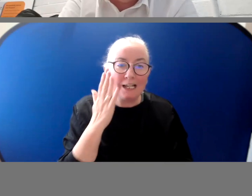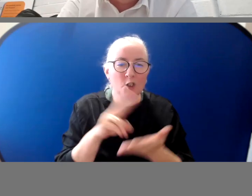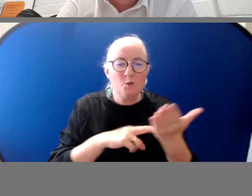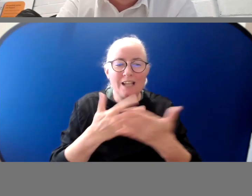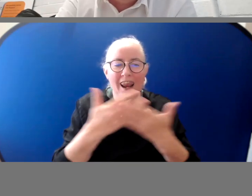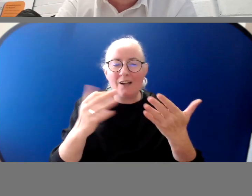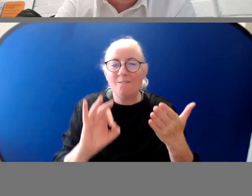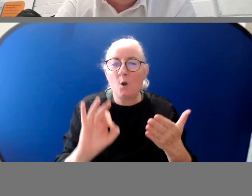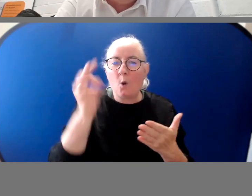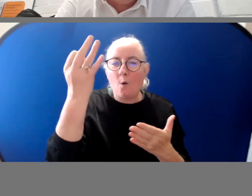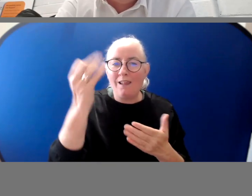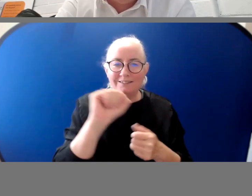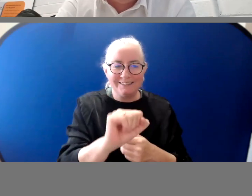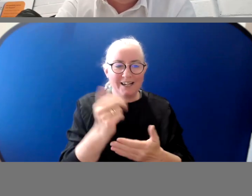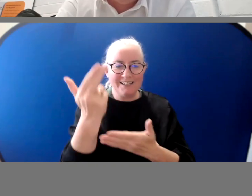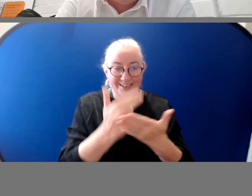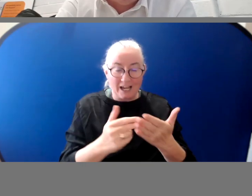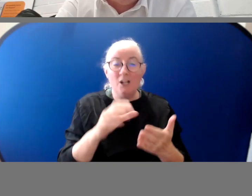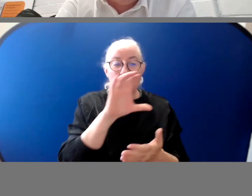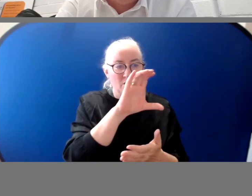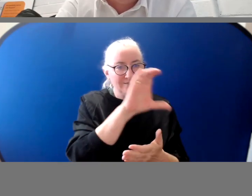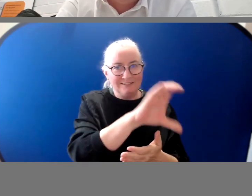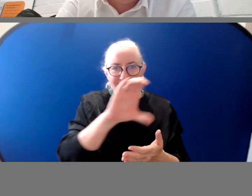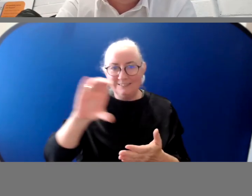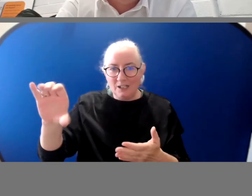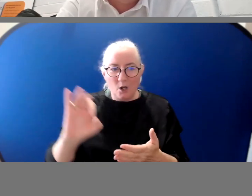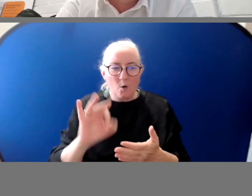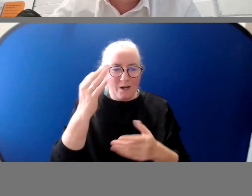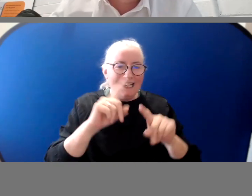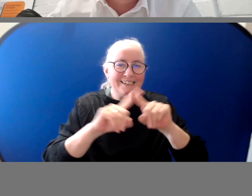design so they put gold manifestations and they put their own different shapes on the on the so